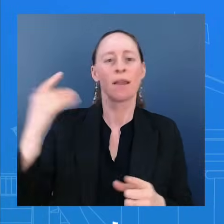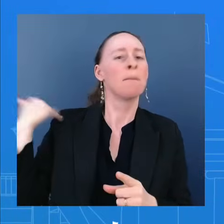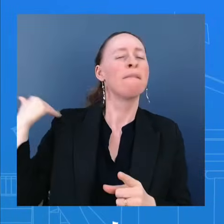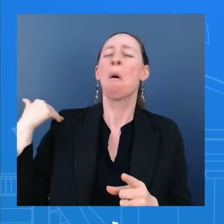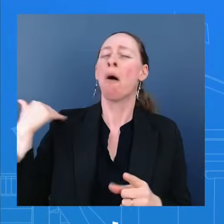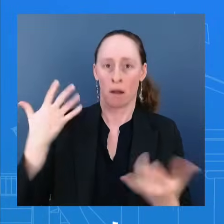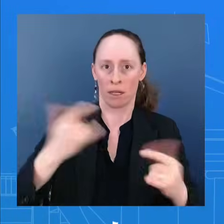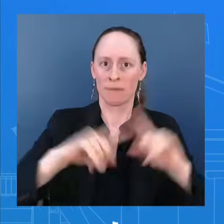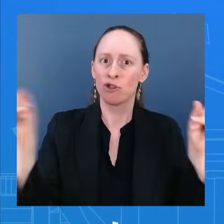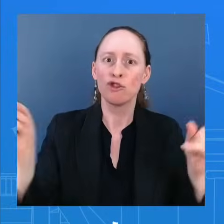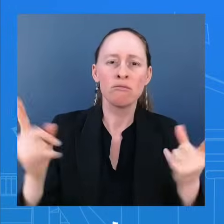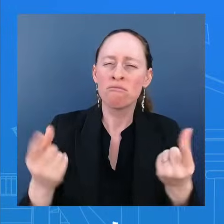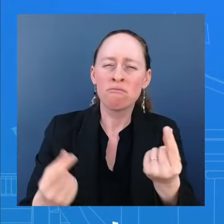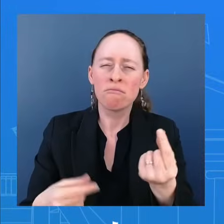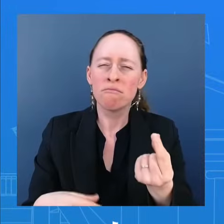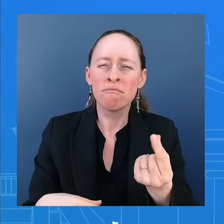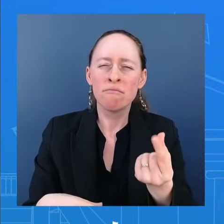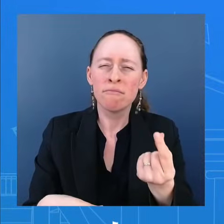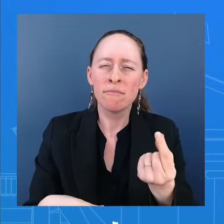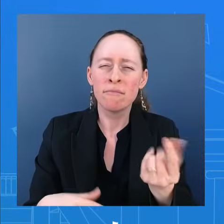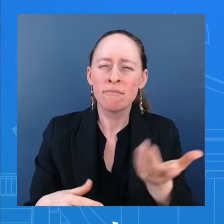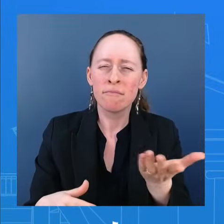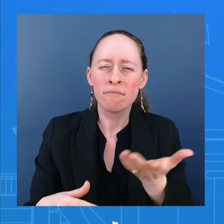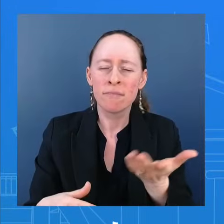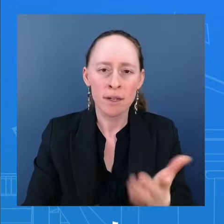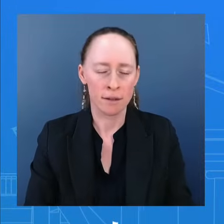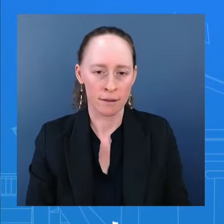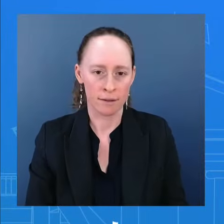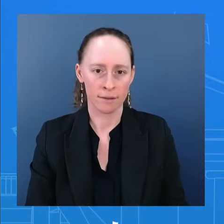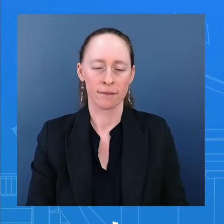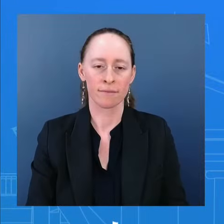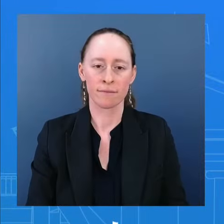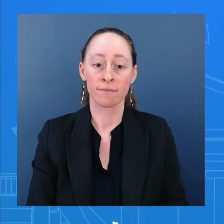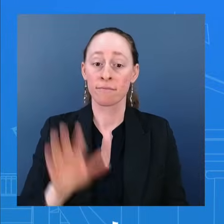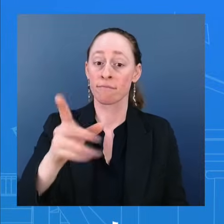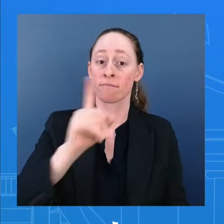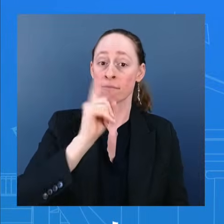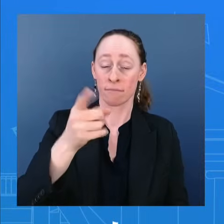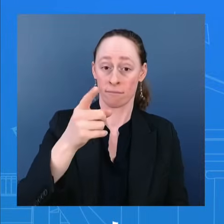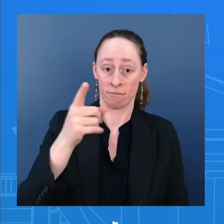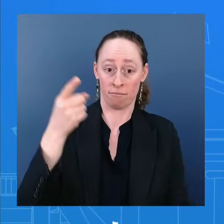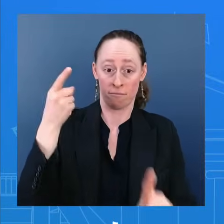which is still fairly a -- a rudderless organization, and you look at the world today,